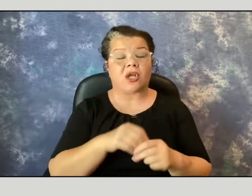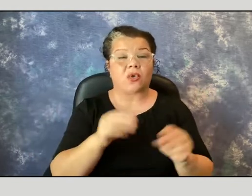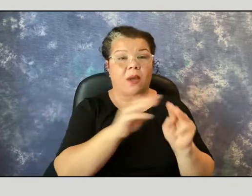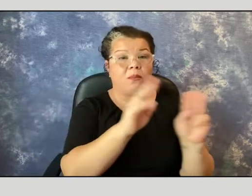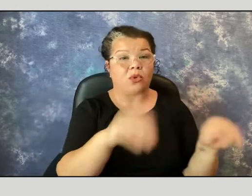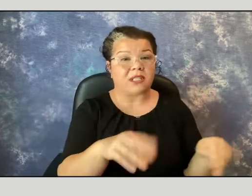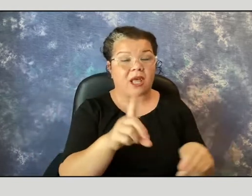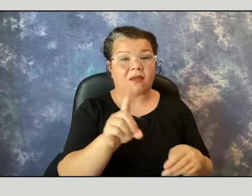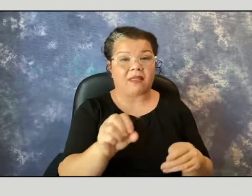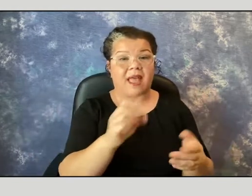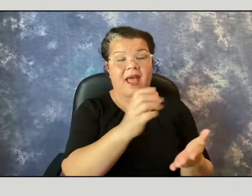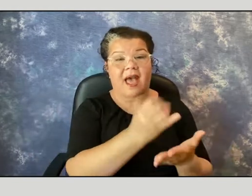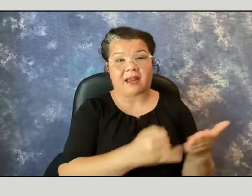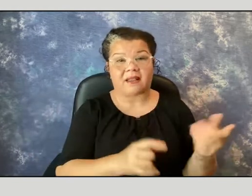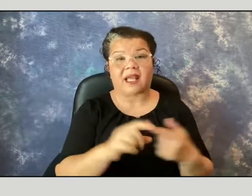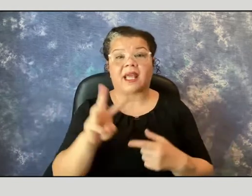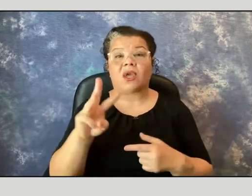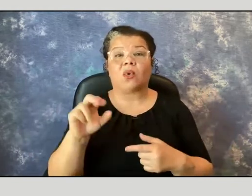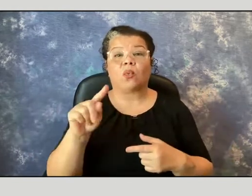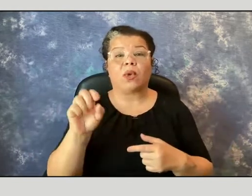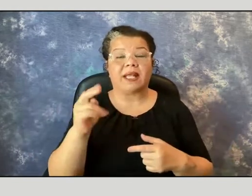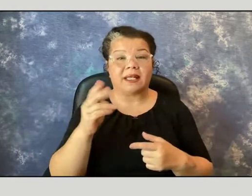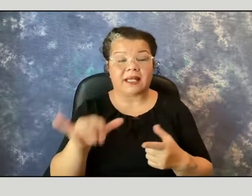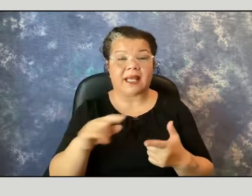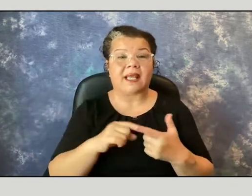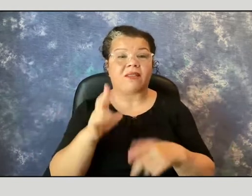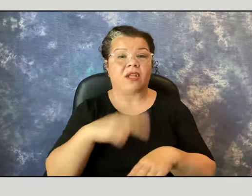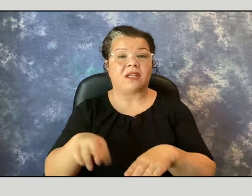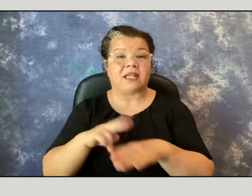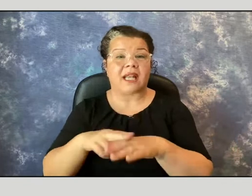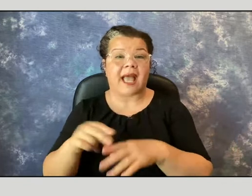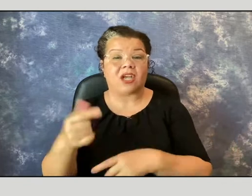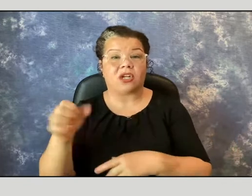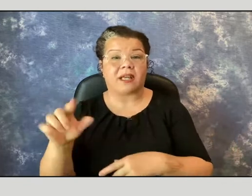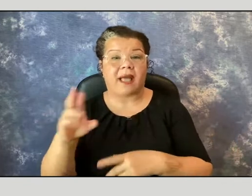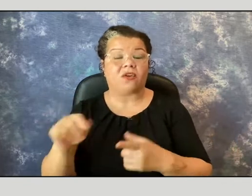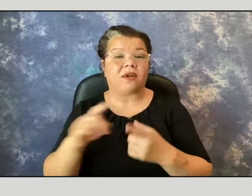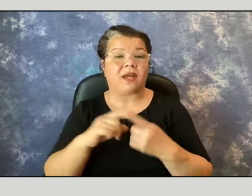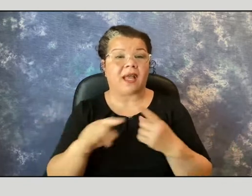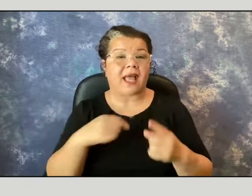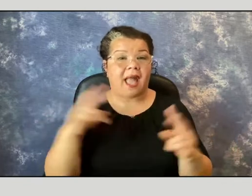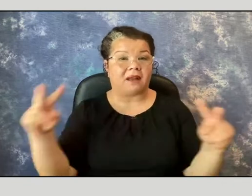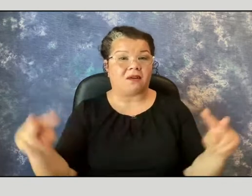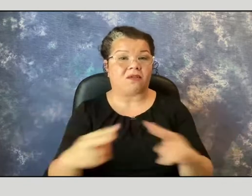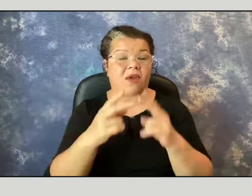the Whitney, the National Gallery, and the Grand Palais. He is a retired senior professor